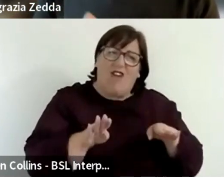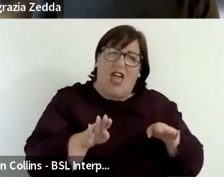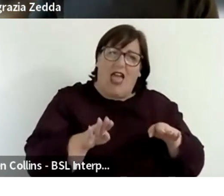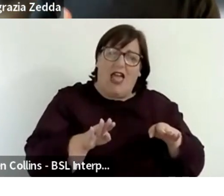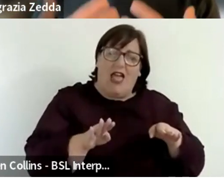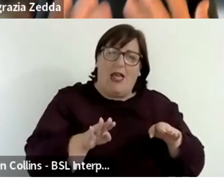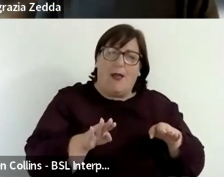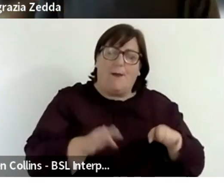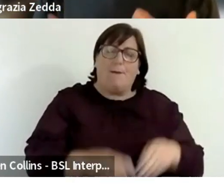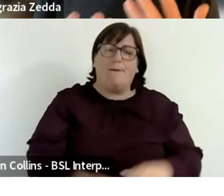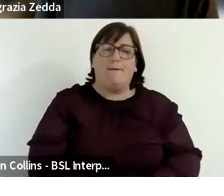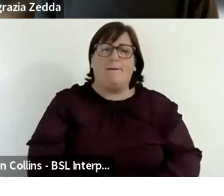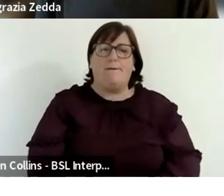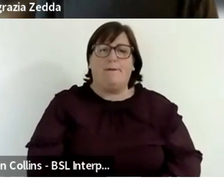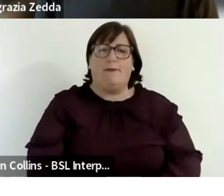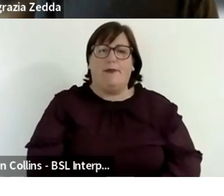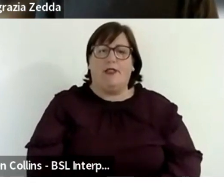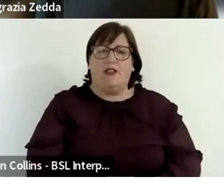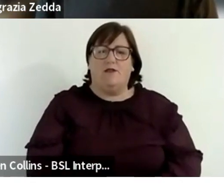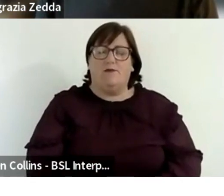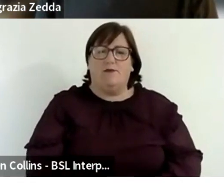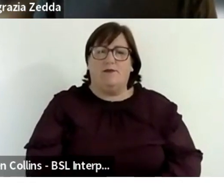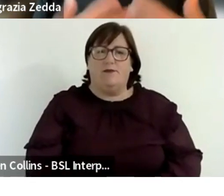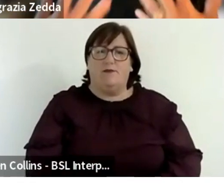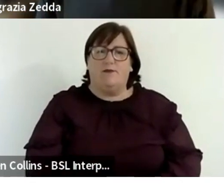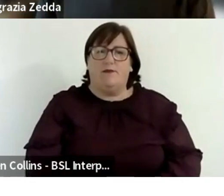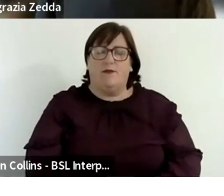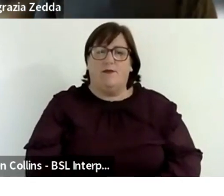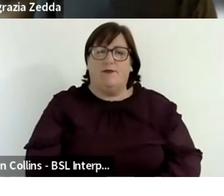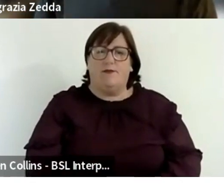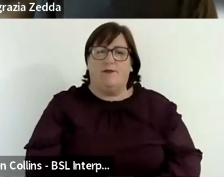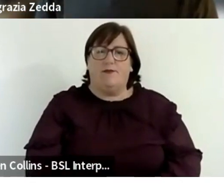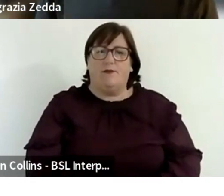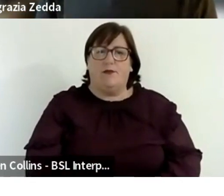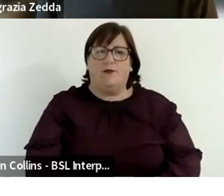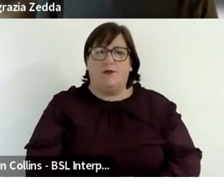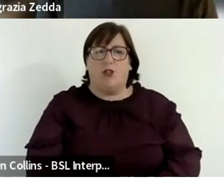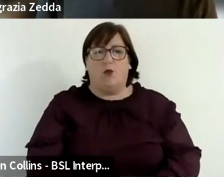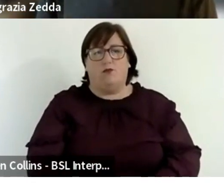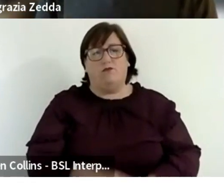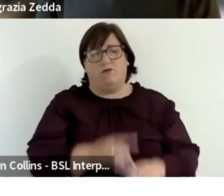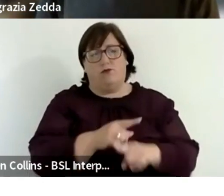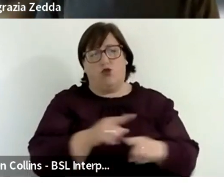This gives people greater reassurance that you are going to get a fair chance at your interview.